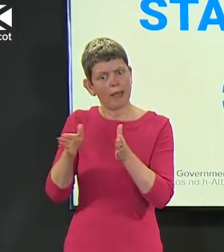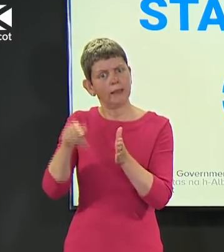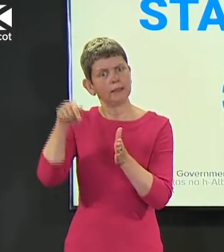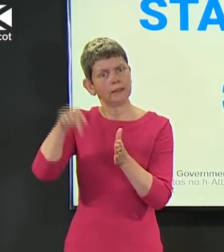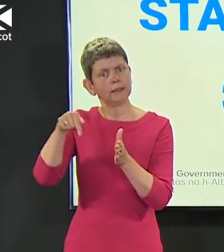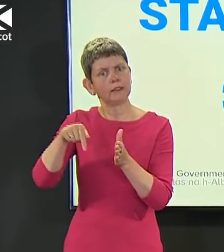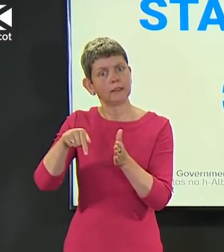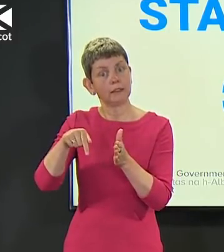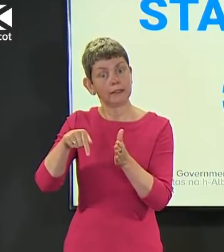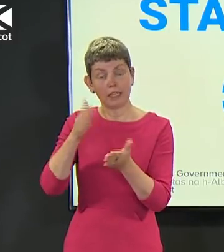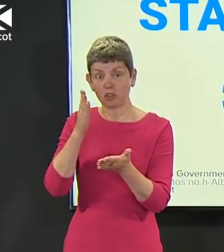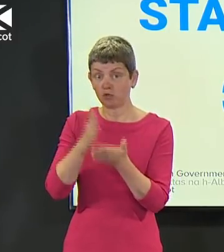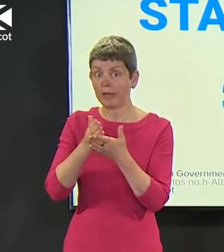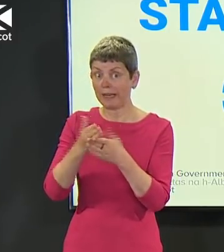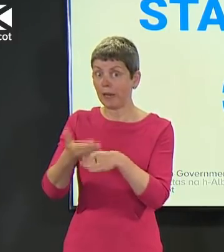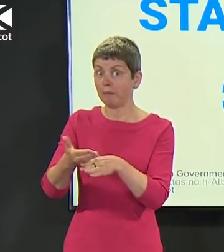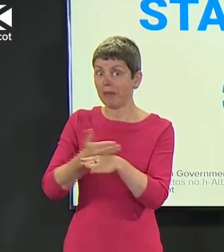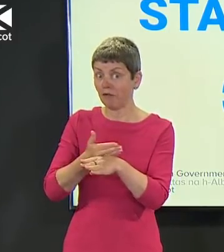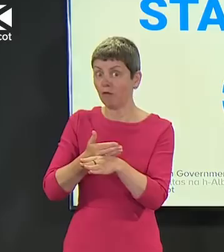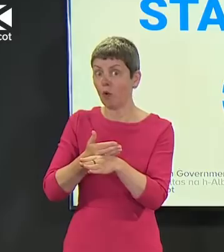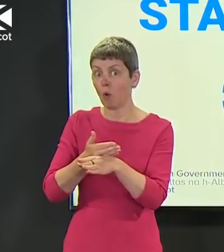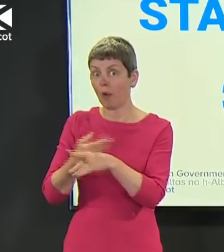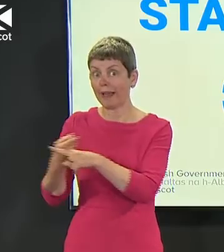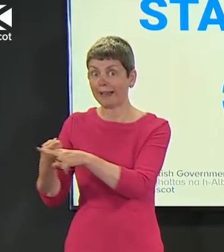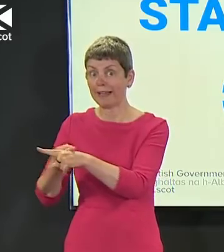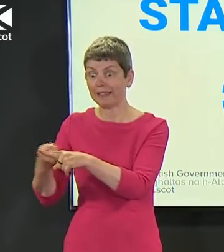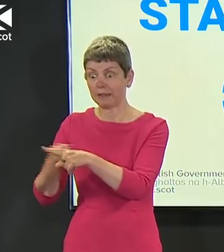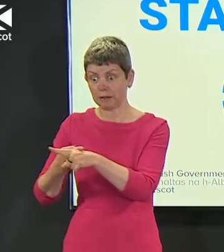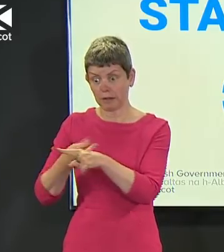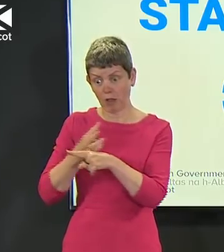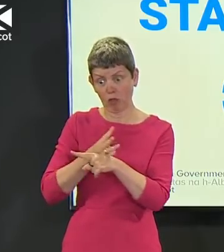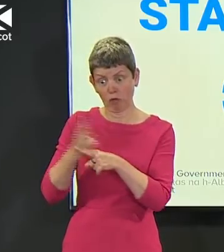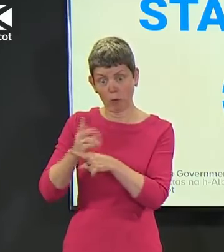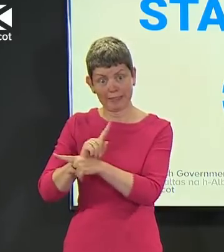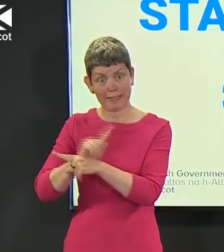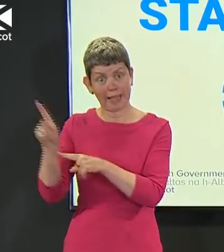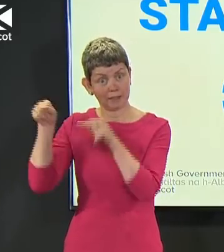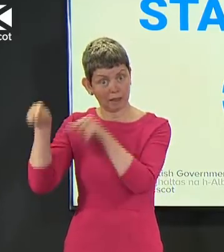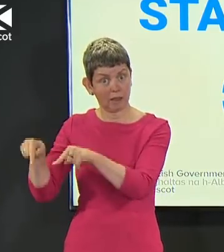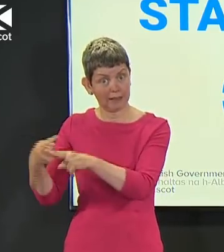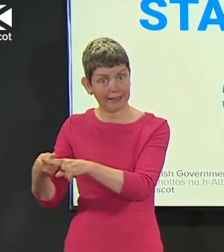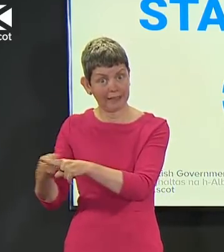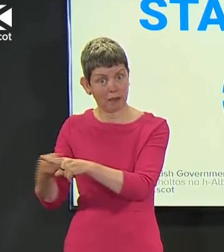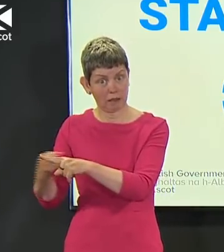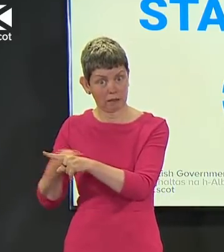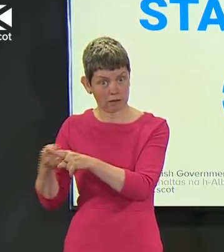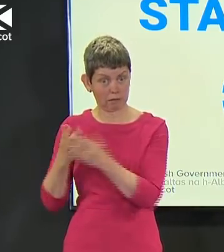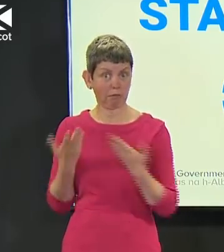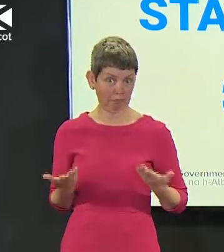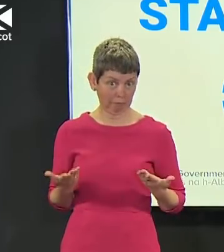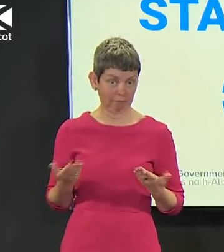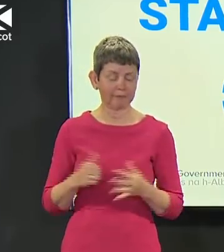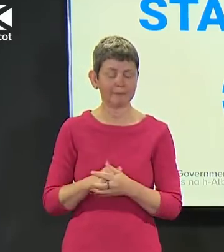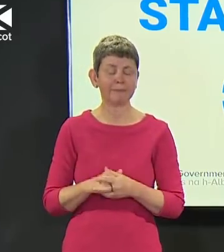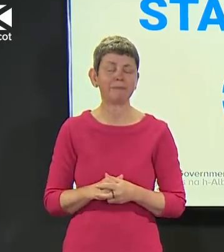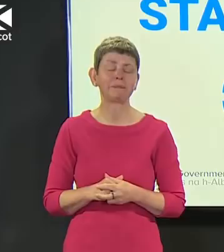weeks ahead of any indoor opening of hospitality in England let me say a word now though about